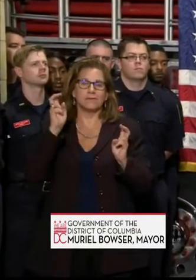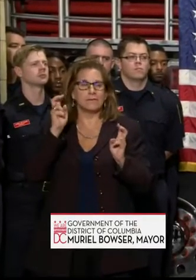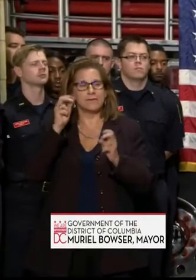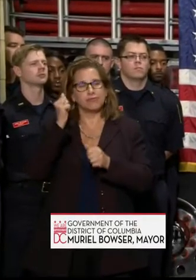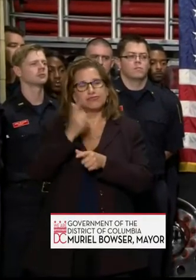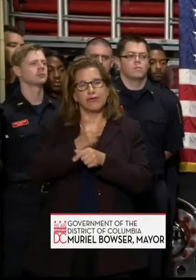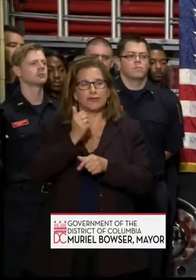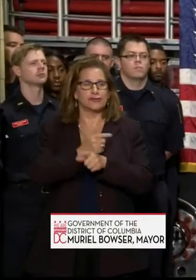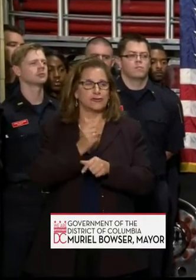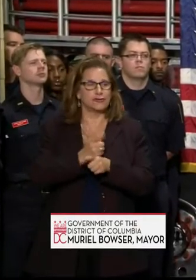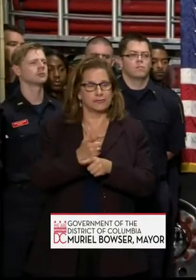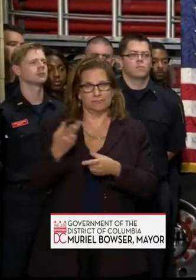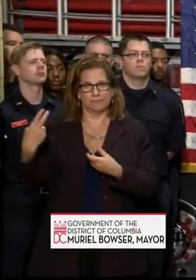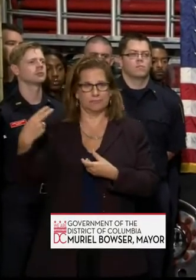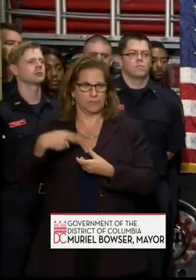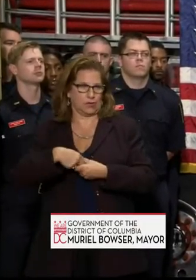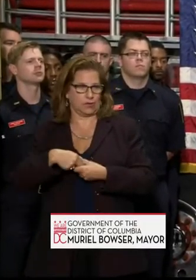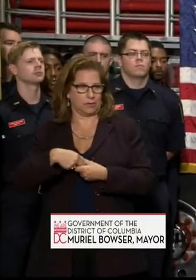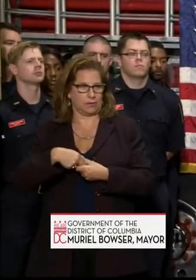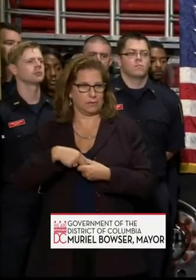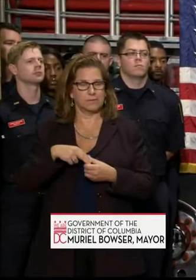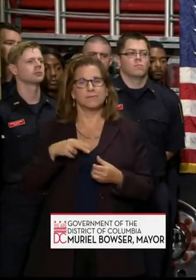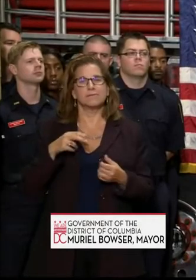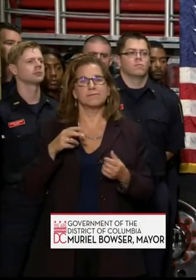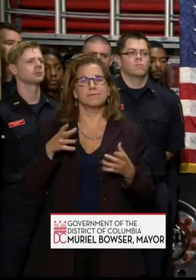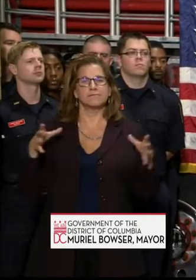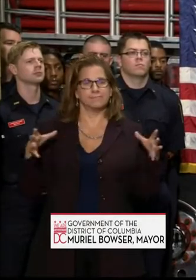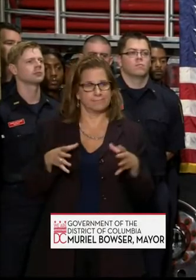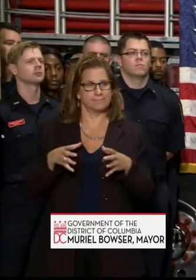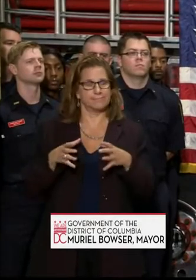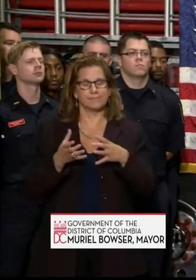3,000 PEOPLE WHO WERE TAKEN FROM US DURING THE ATTACKS OF